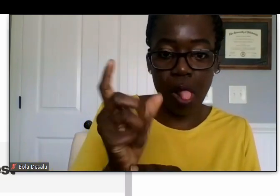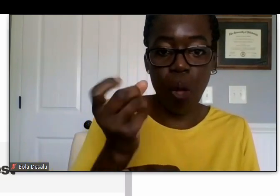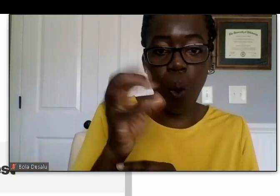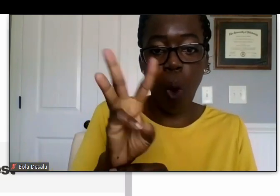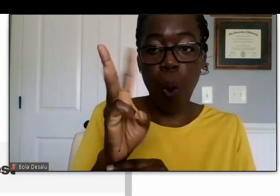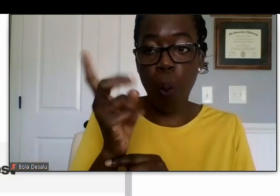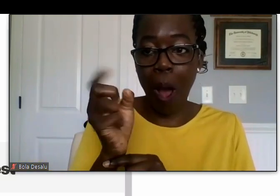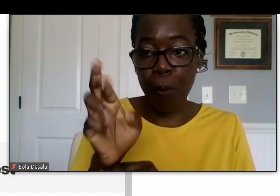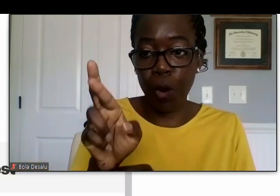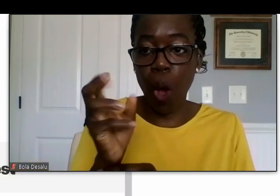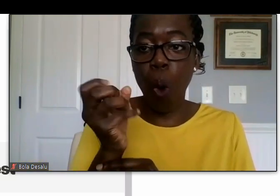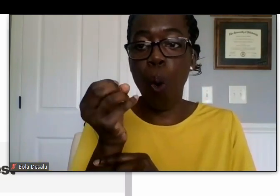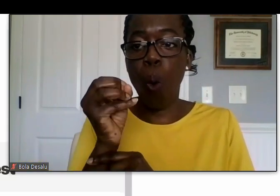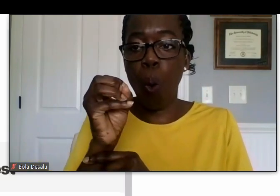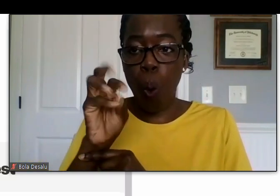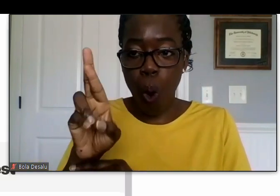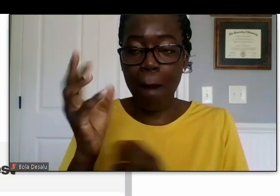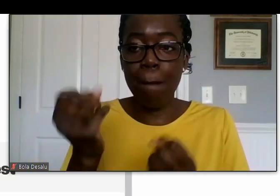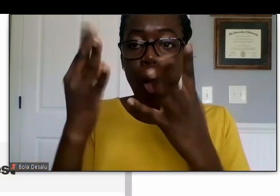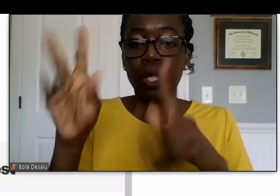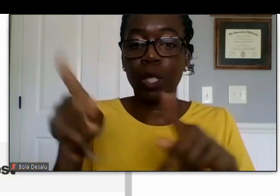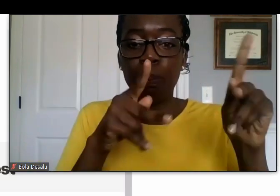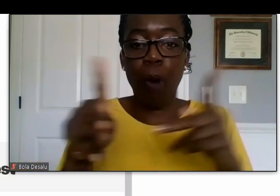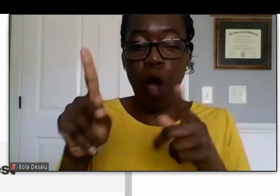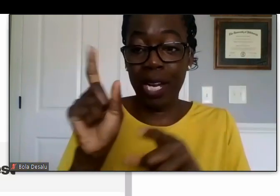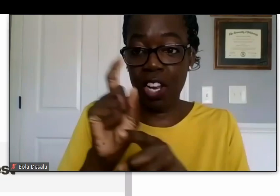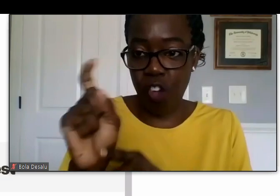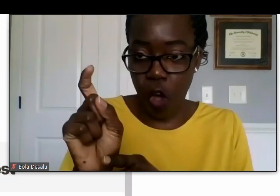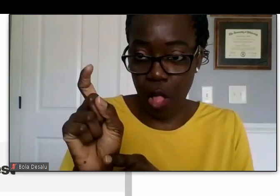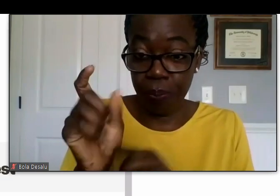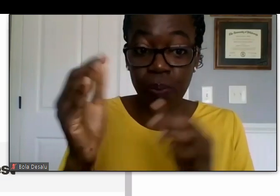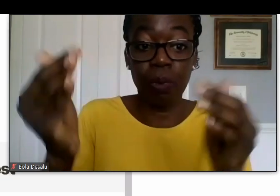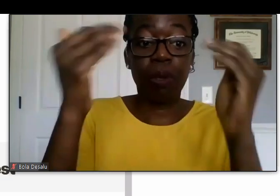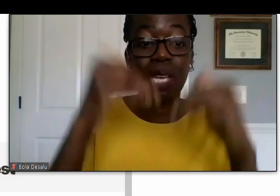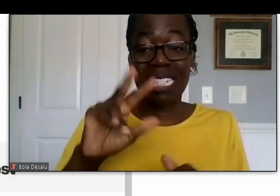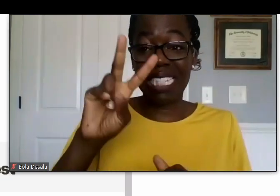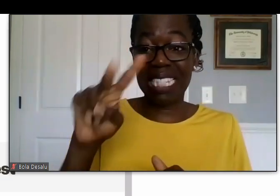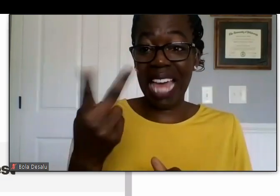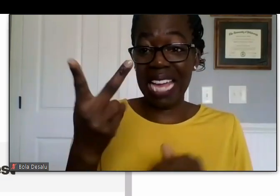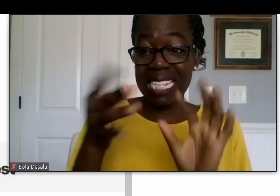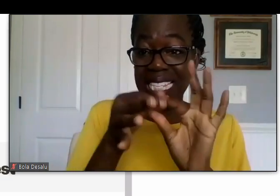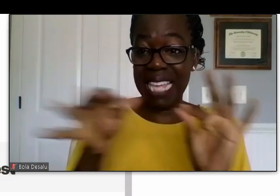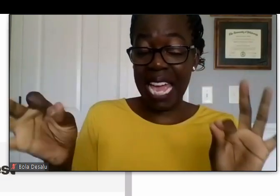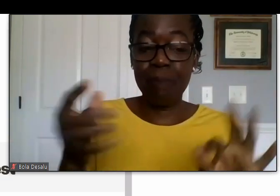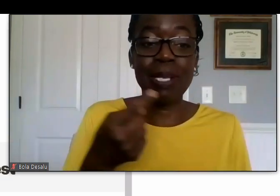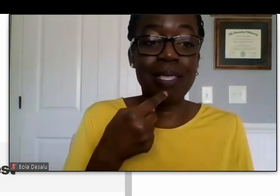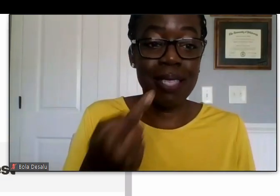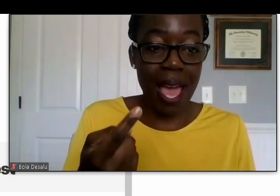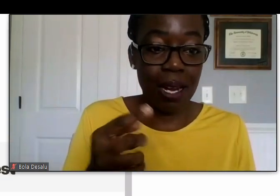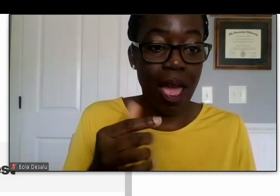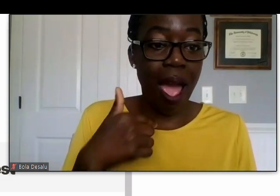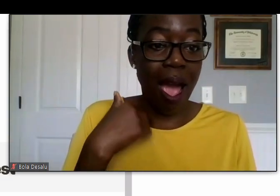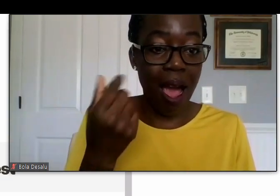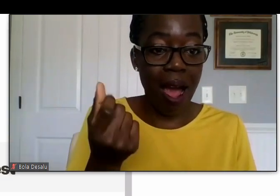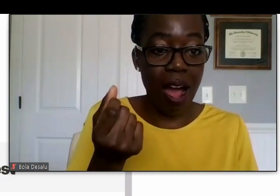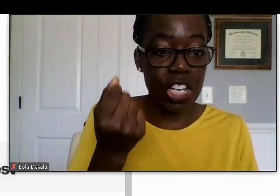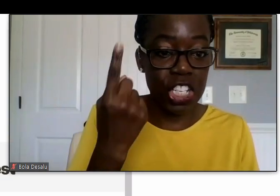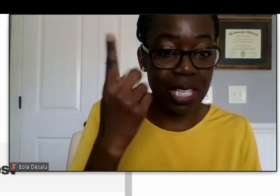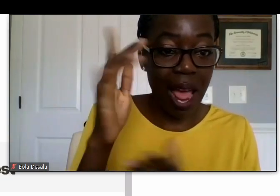in conference calls, webinars or multi-party calls. And then the second statement at the bottom says